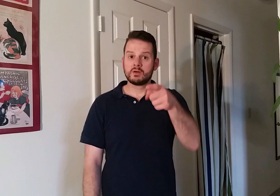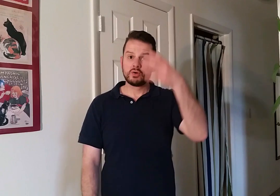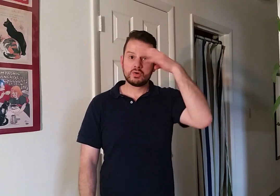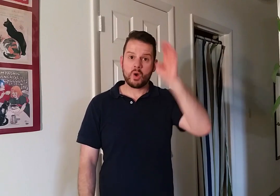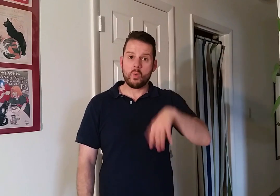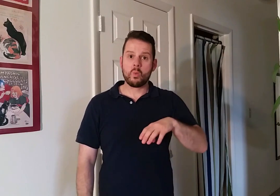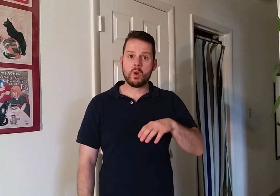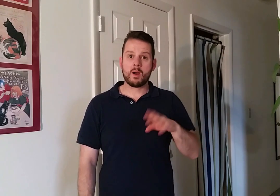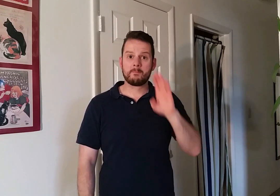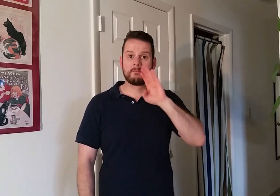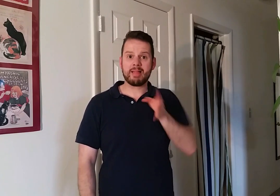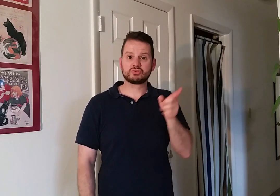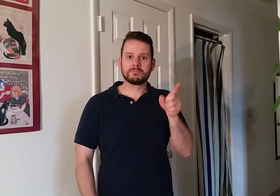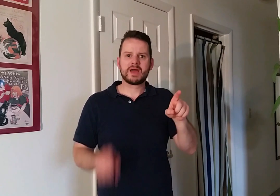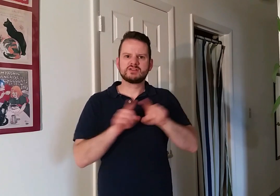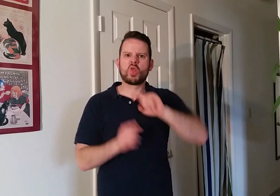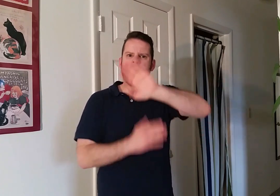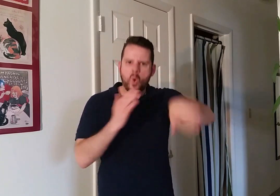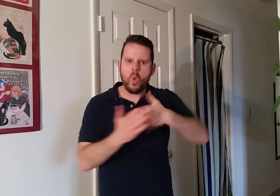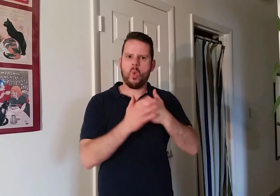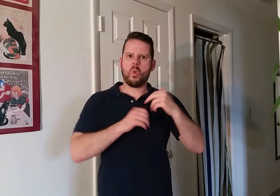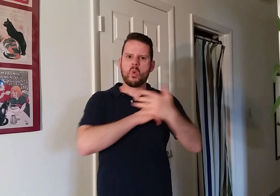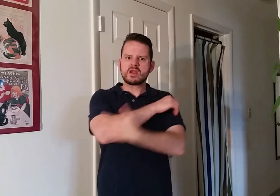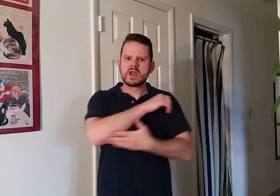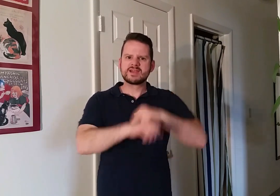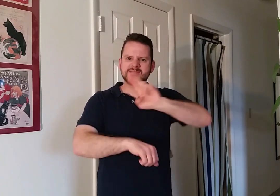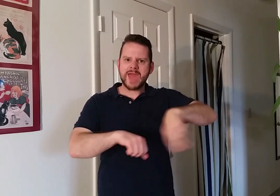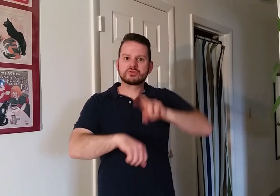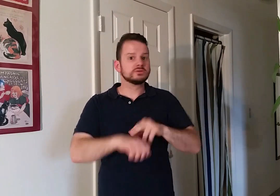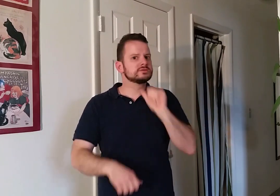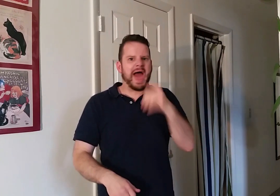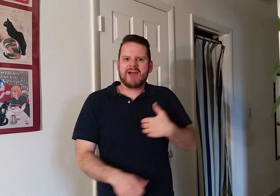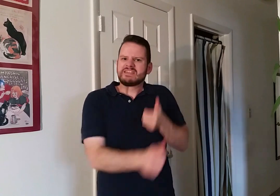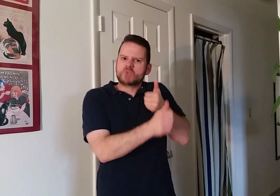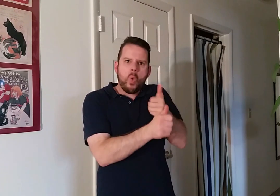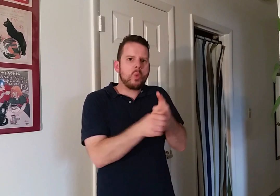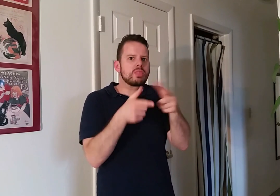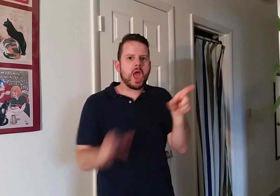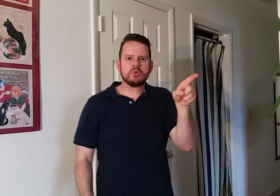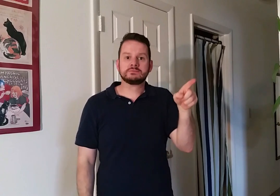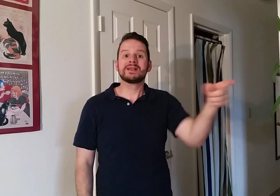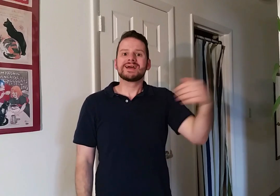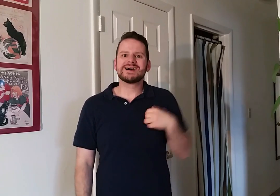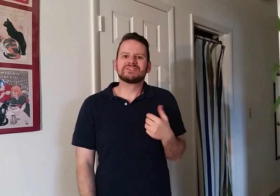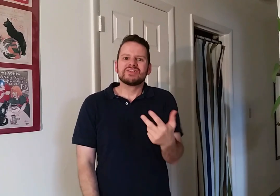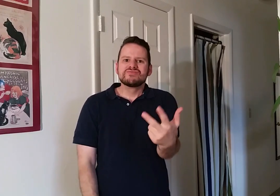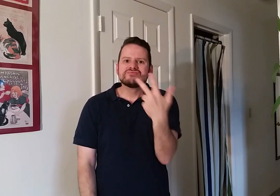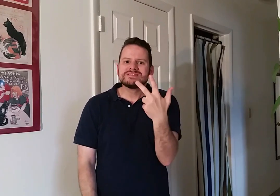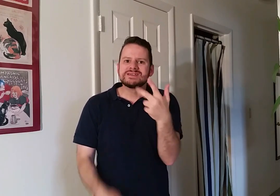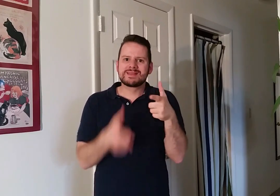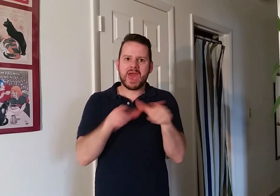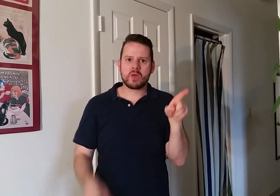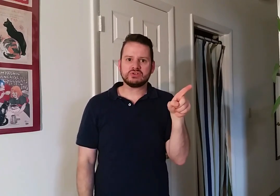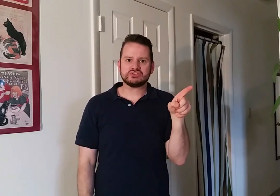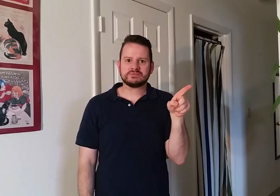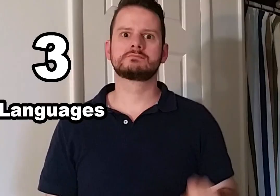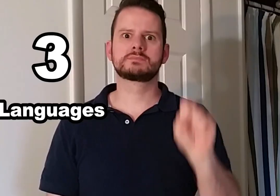You know Belgium as the whole nation does not have its own language. It has three other languages.